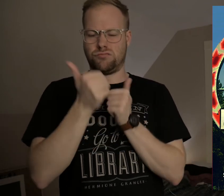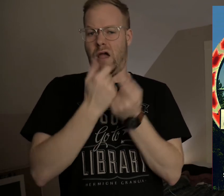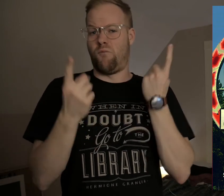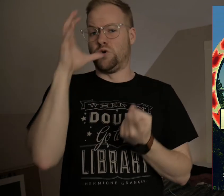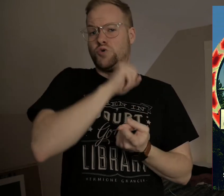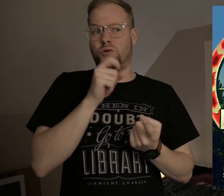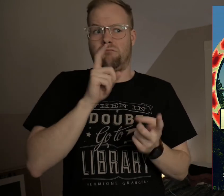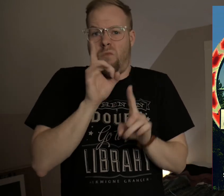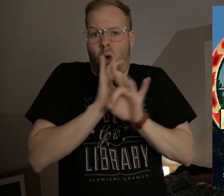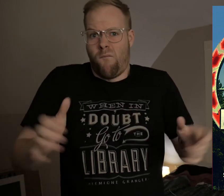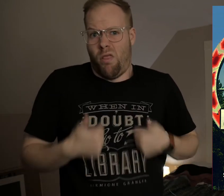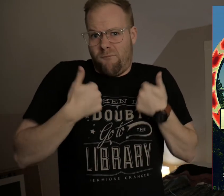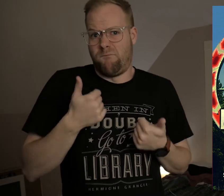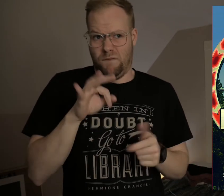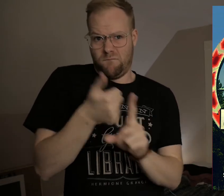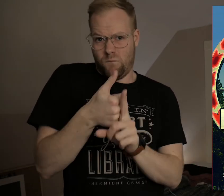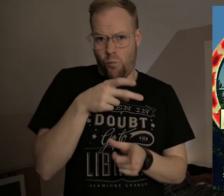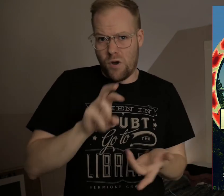that everyone assumes is horrible to be in when you’re queer.